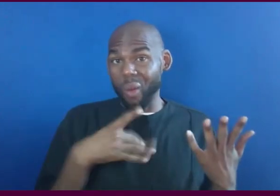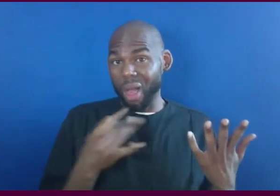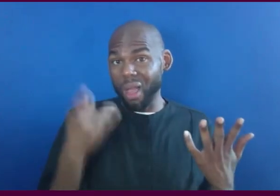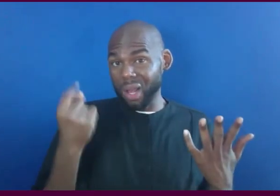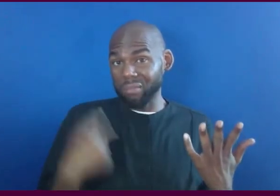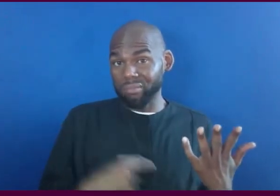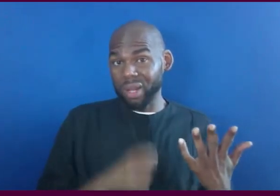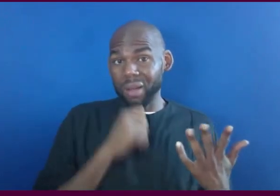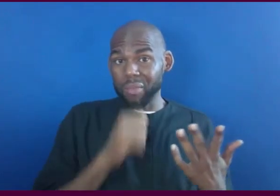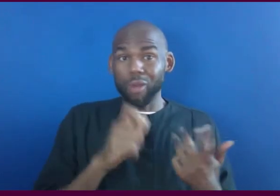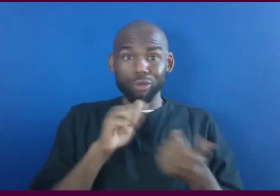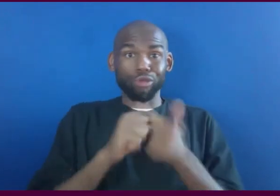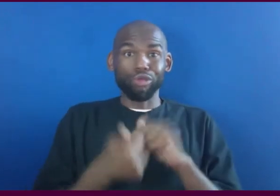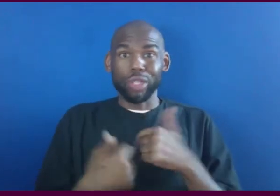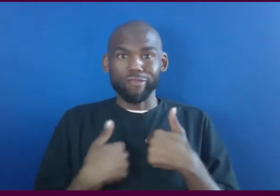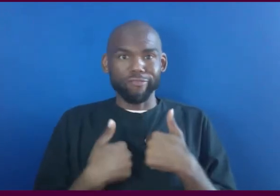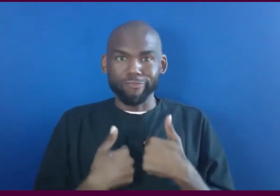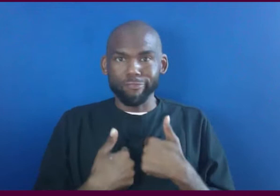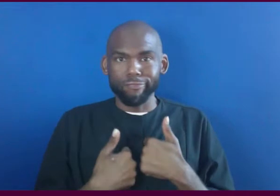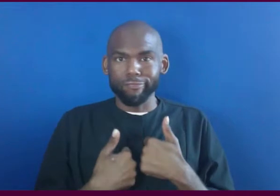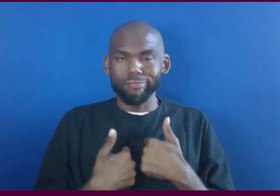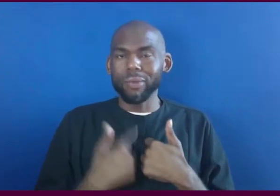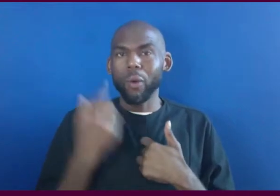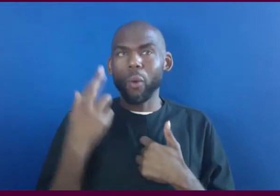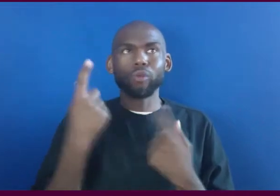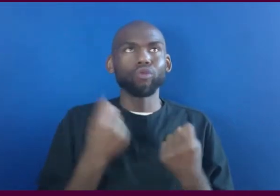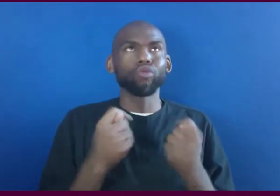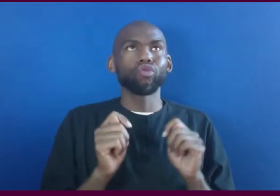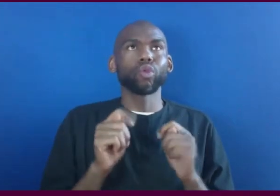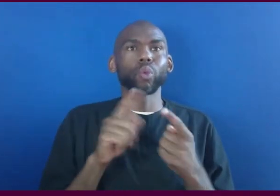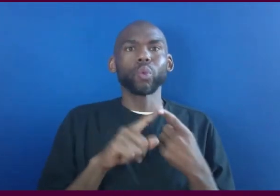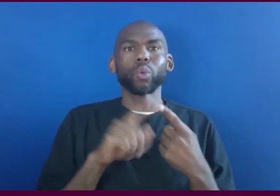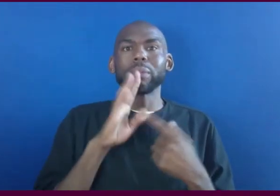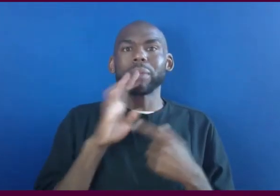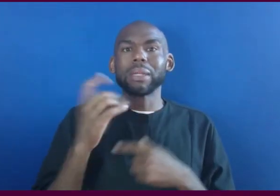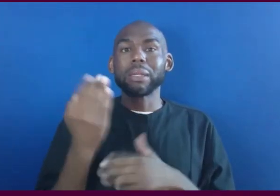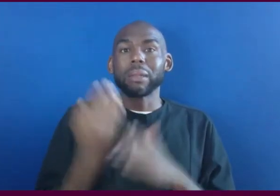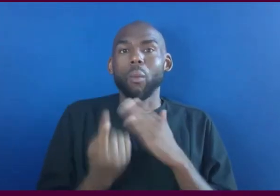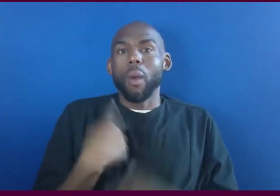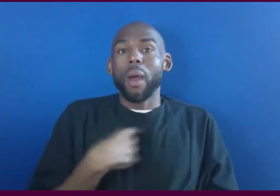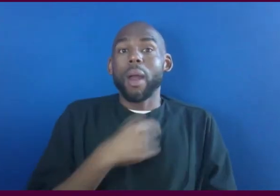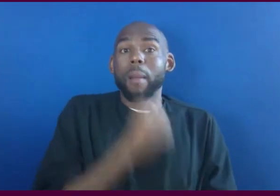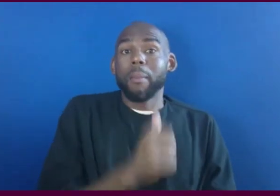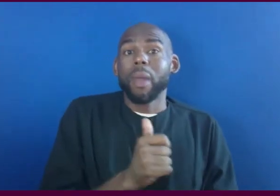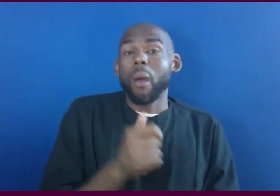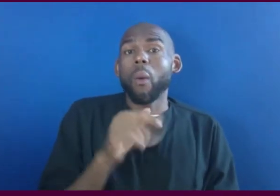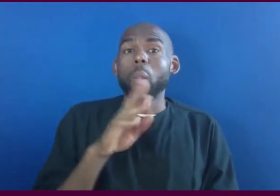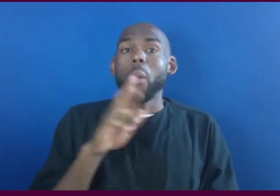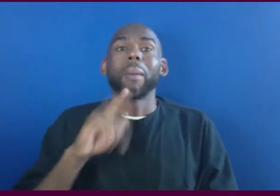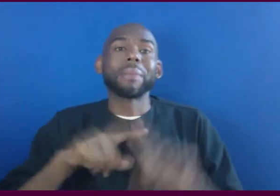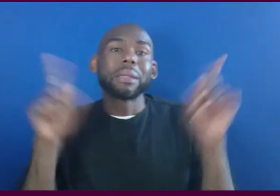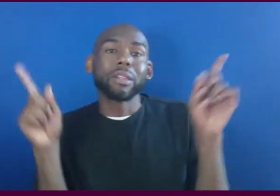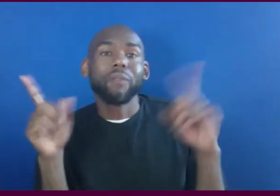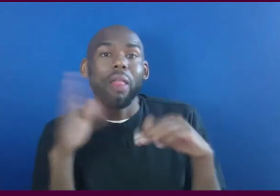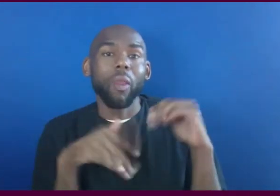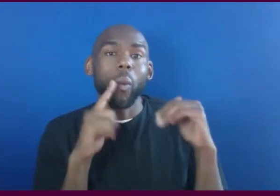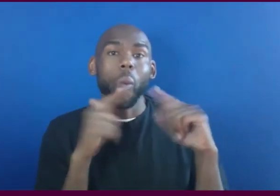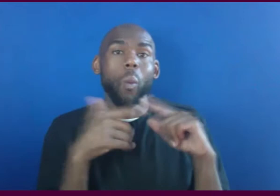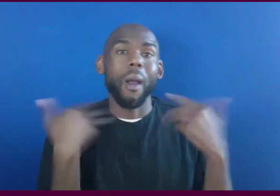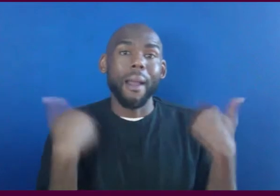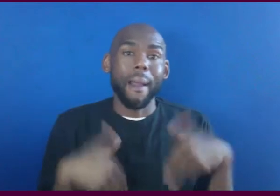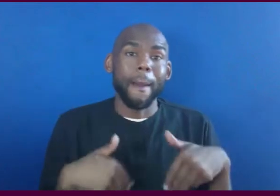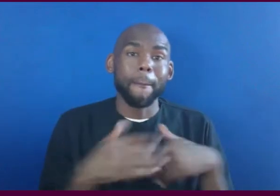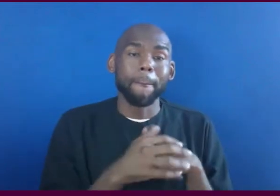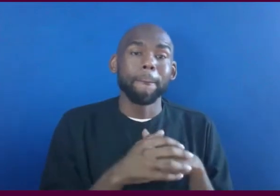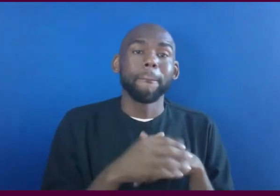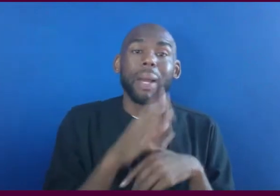I'm not going to change or try and be someone that I'm not, or be different than who I am.